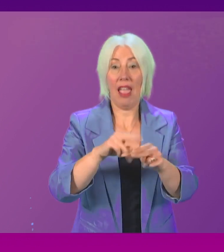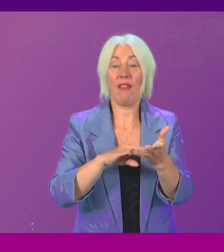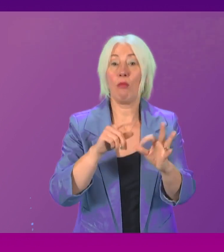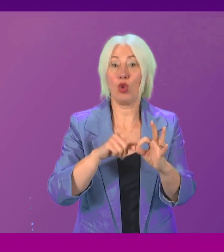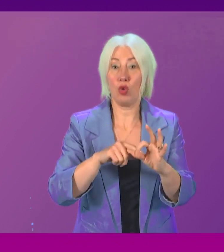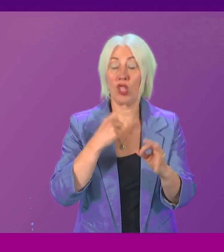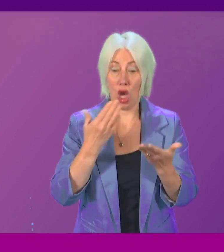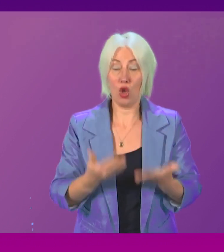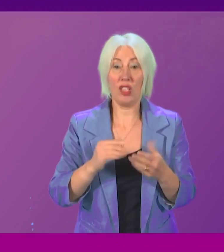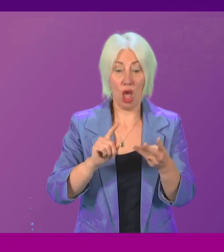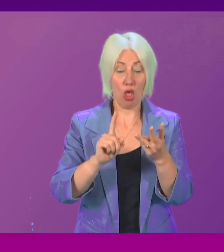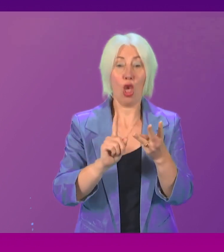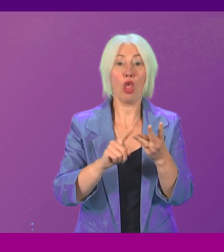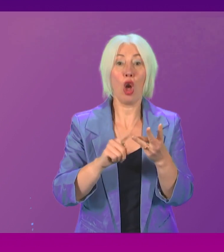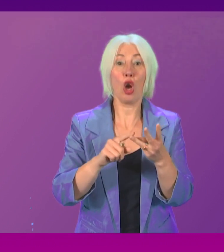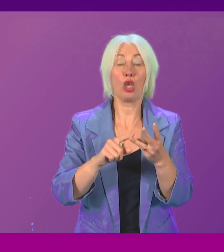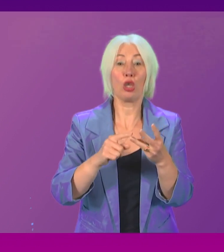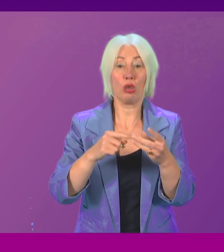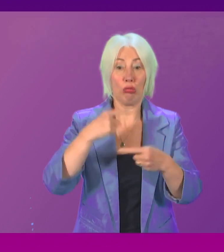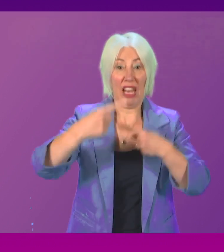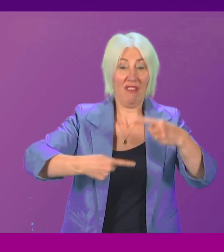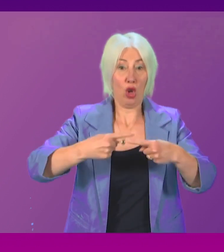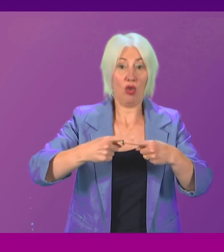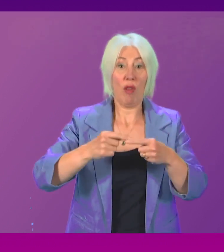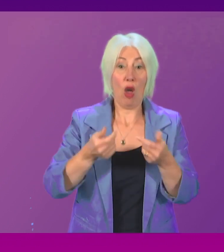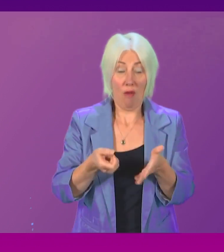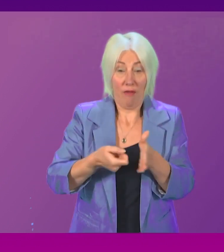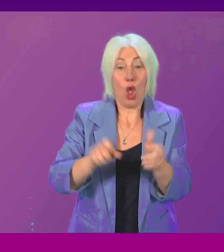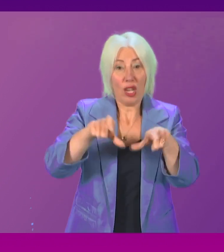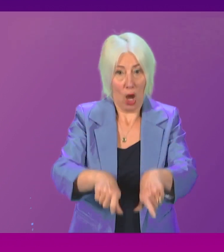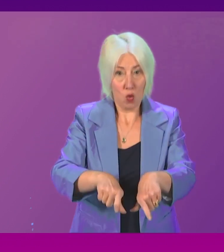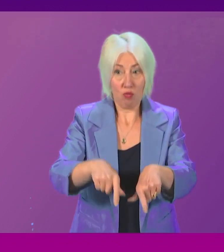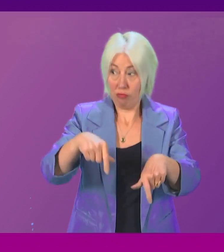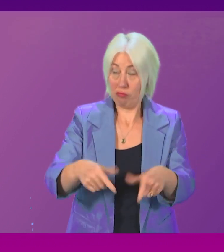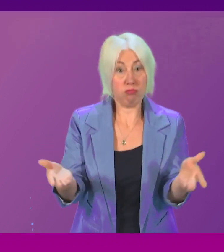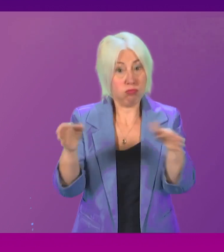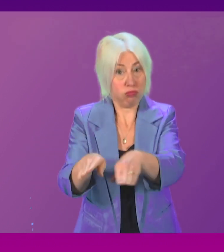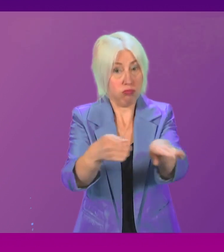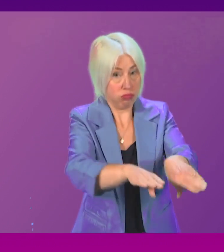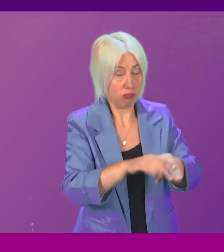Today marks the third anniversary of lockdown and my thoughts today, as they are at some